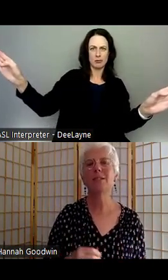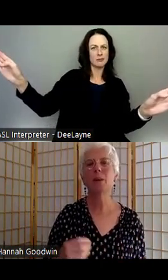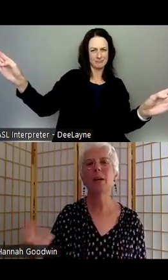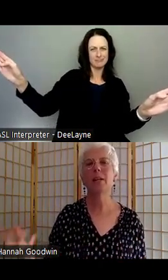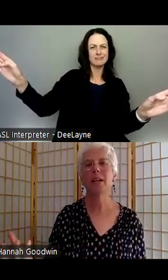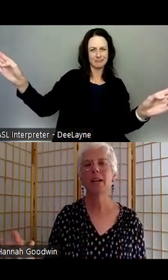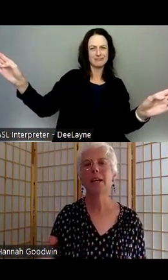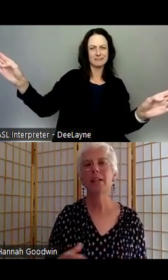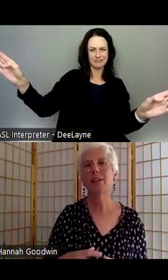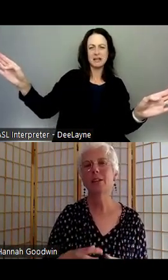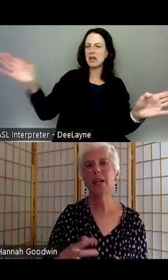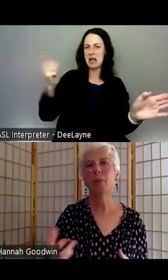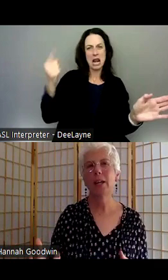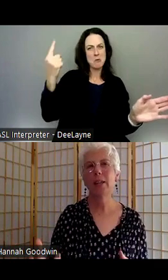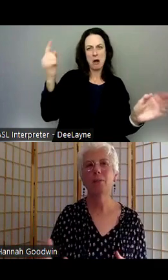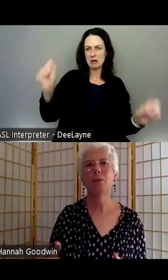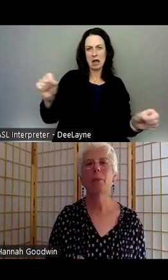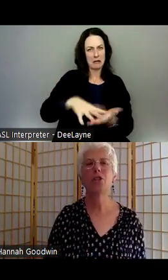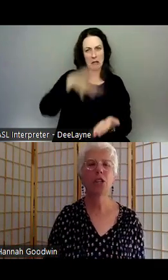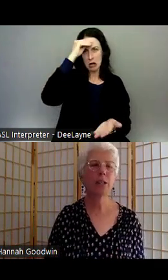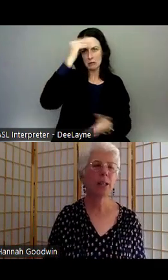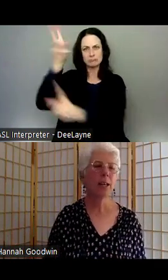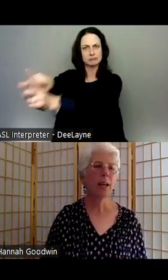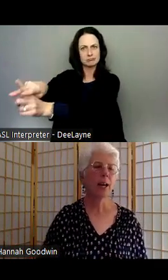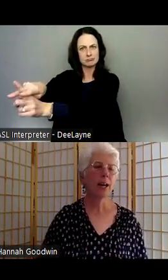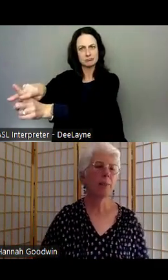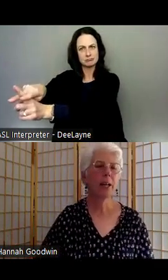then someone can take away that information